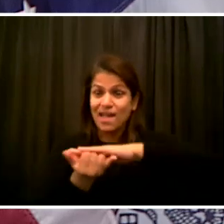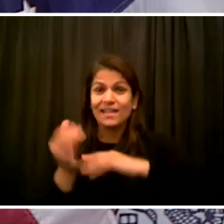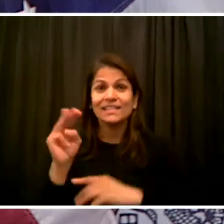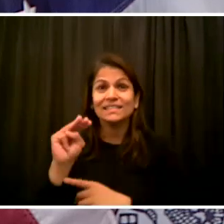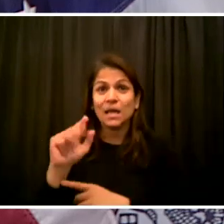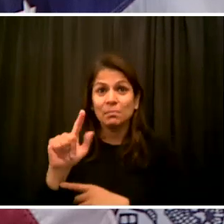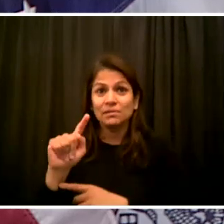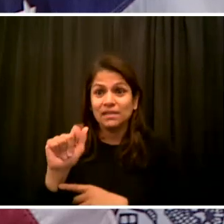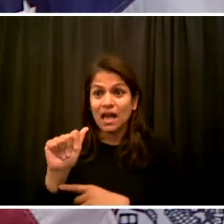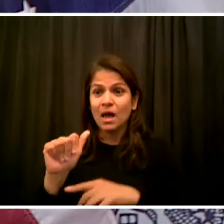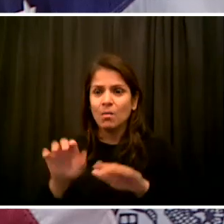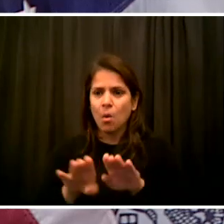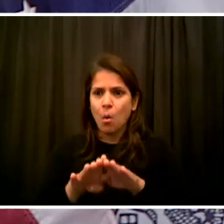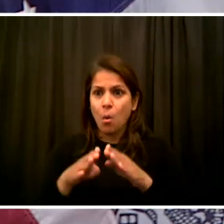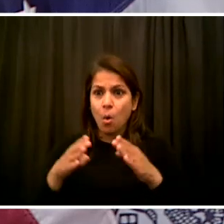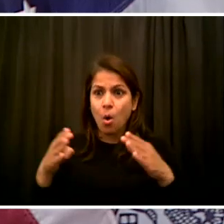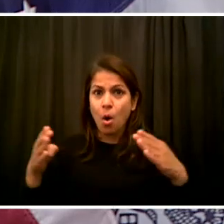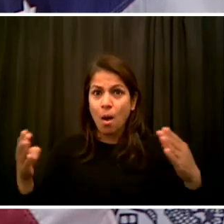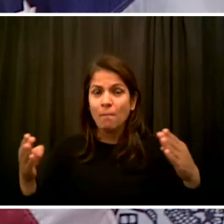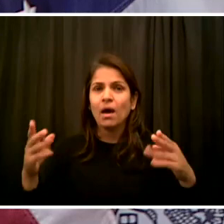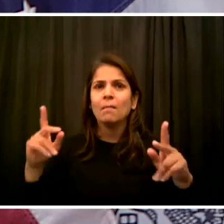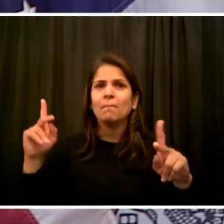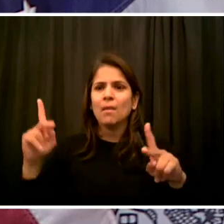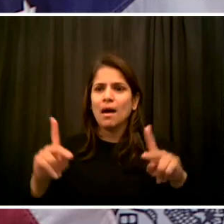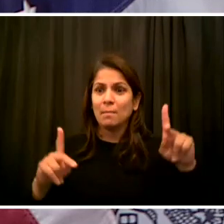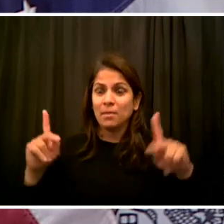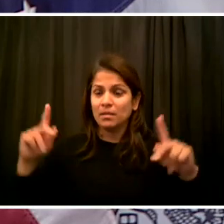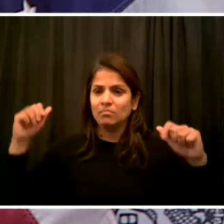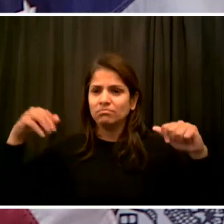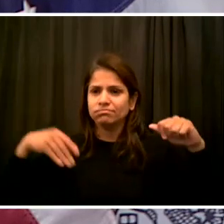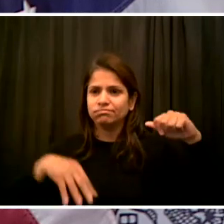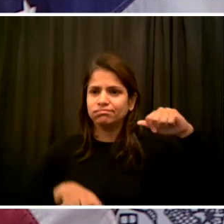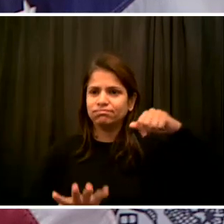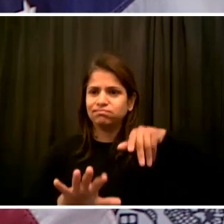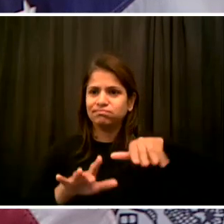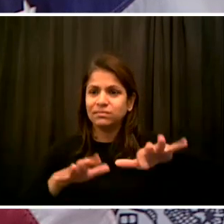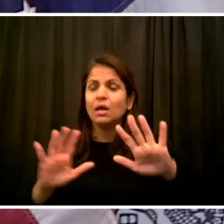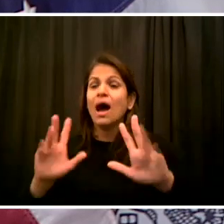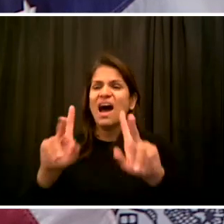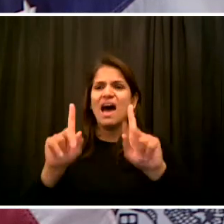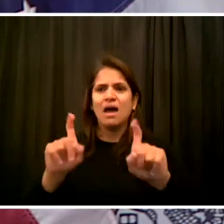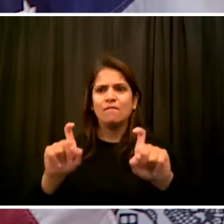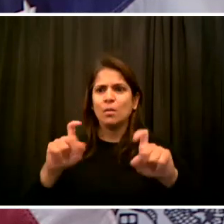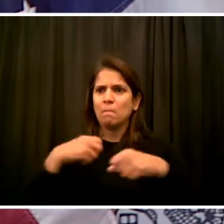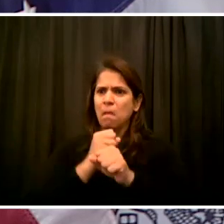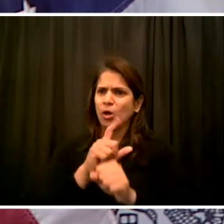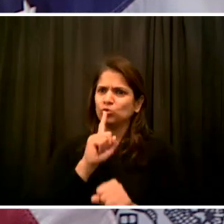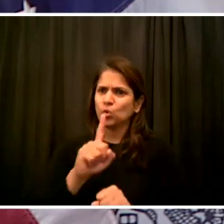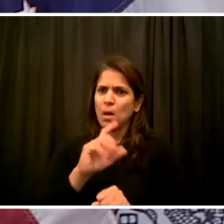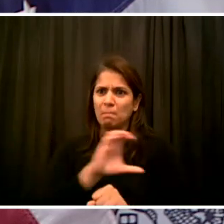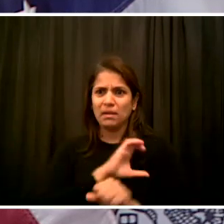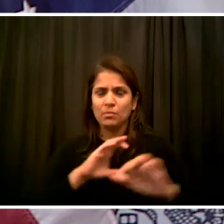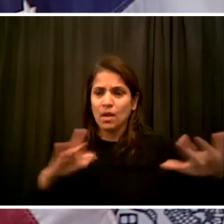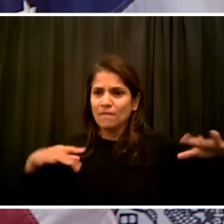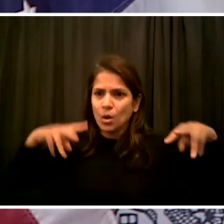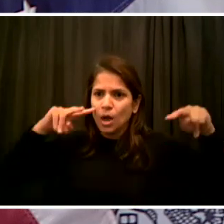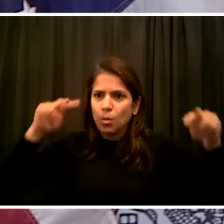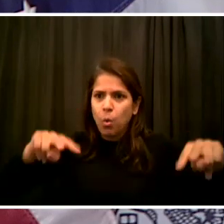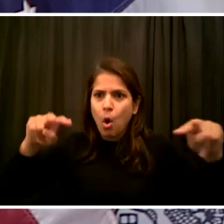WE ARE VERY CLOSE TO OUR NORMAL LEVELS, IF YOU WILL. SO THAT'S SOME VERY POSITIVE NEWS. AND WE ARE